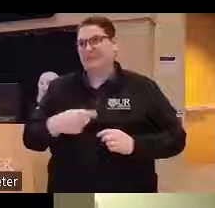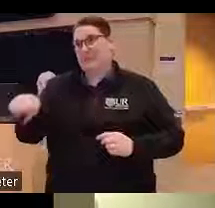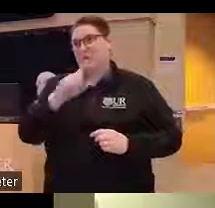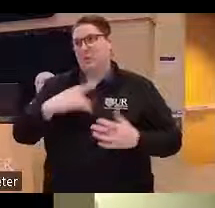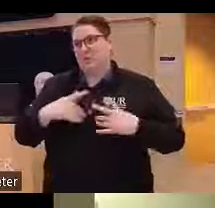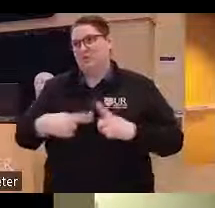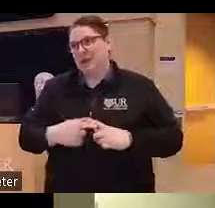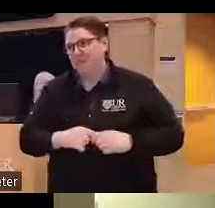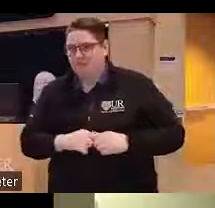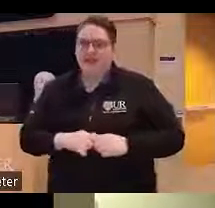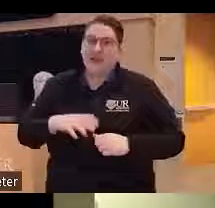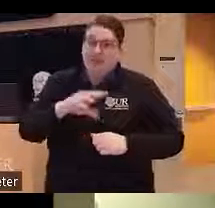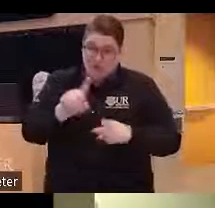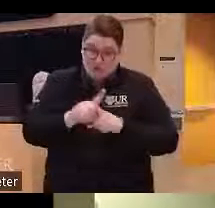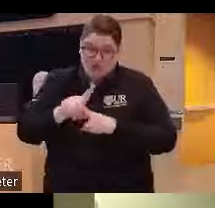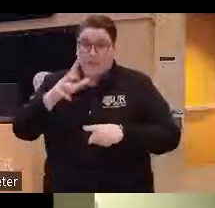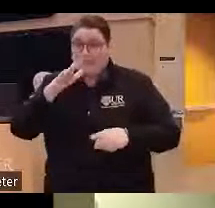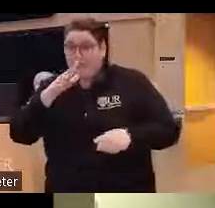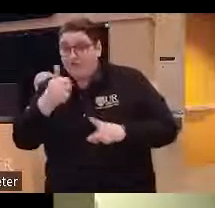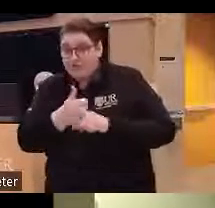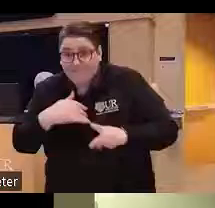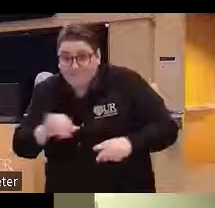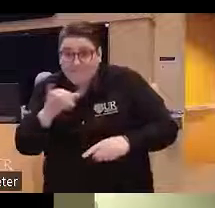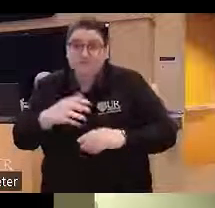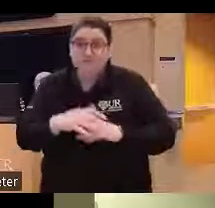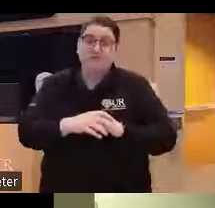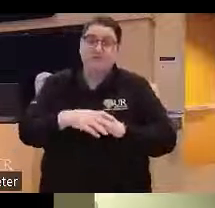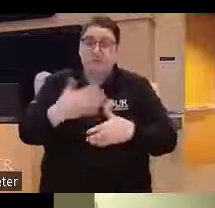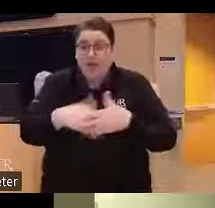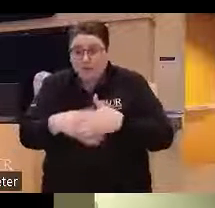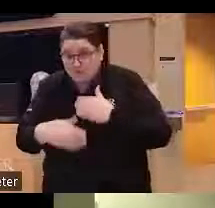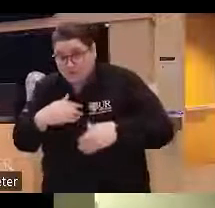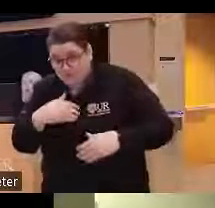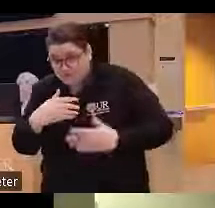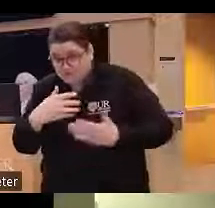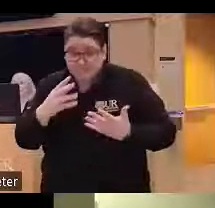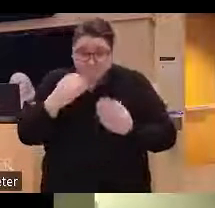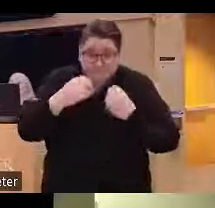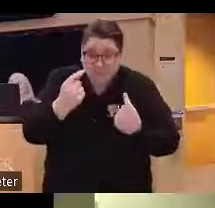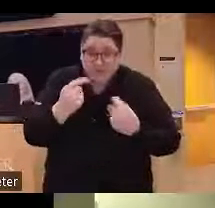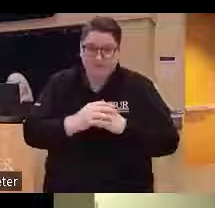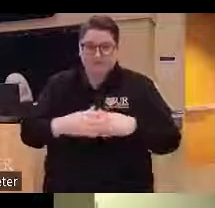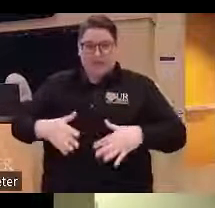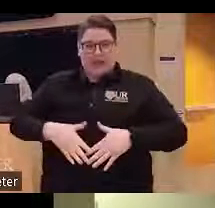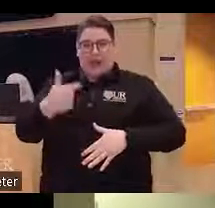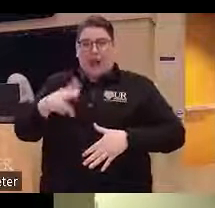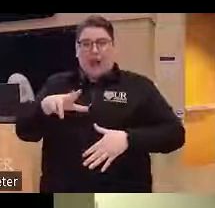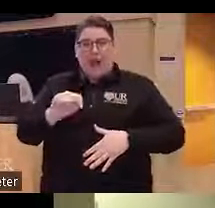but also infections of mom or The Offspring the gut microbiome is our anti inflammatory